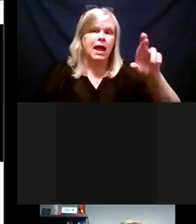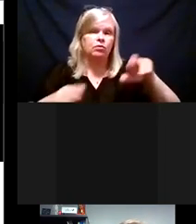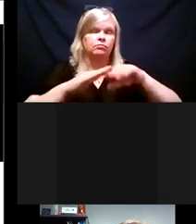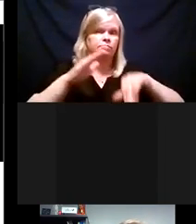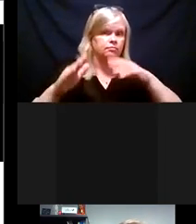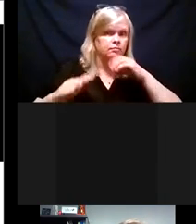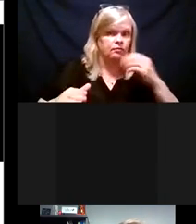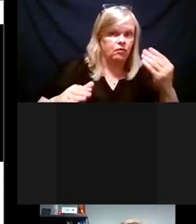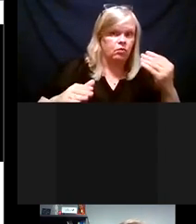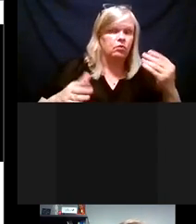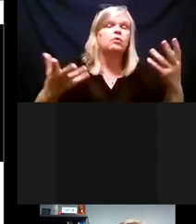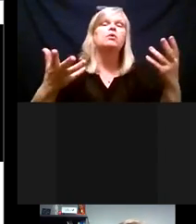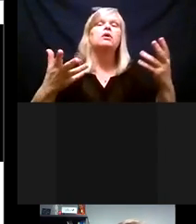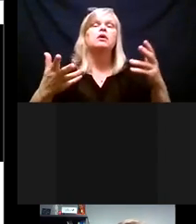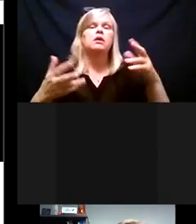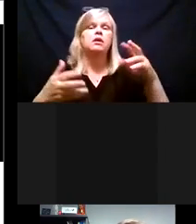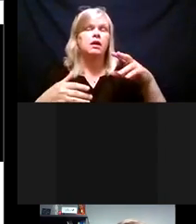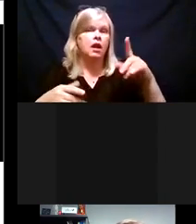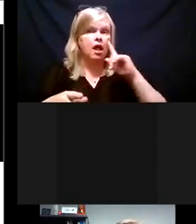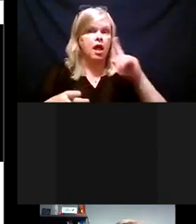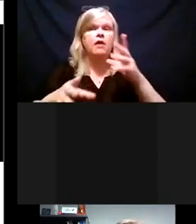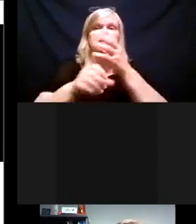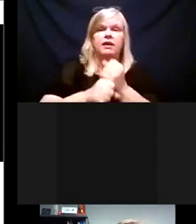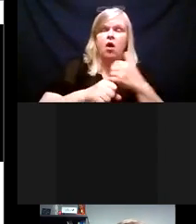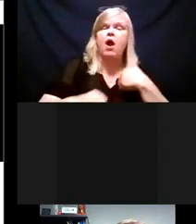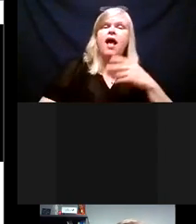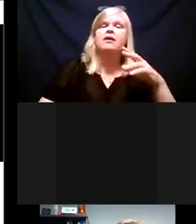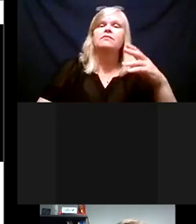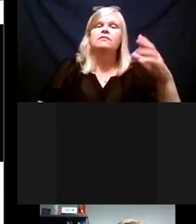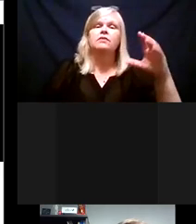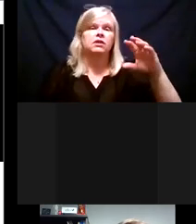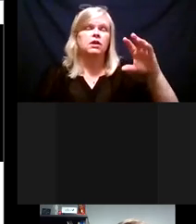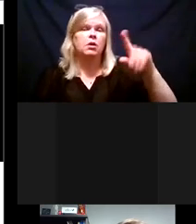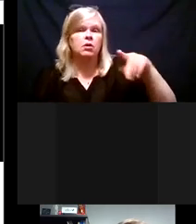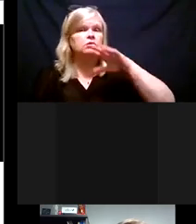ALSO INCLUDES RECEIPT OR POSSESSION OF CHILD PORNOGRAPHY.